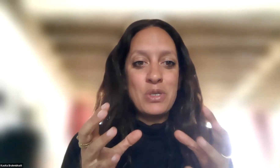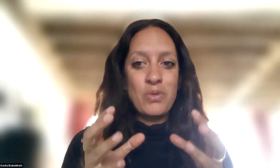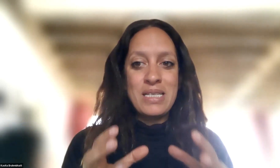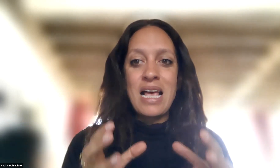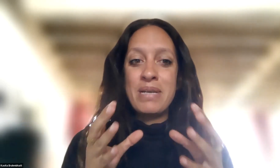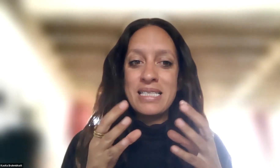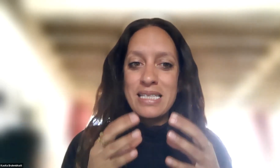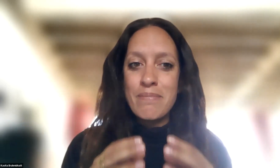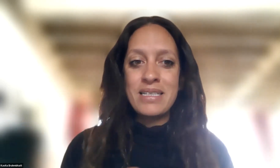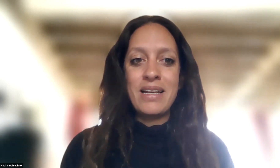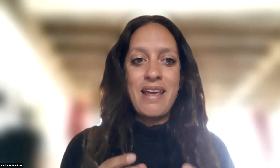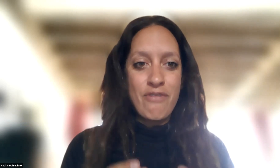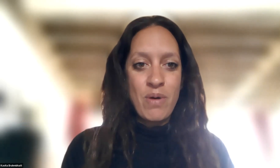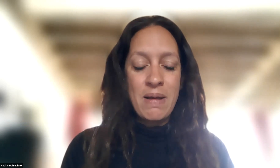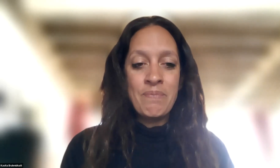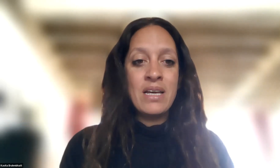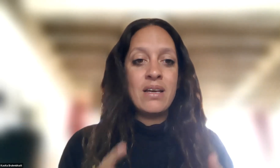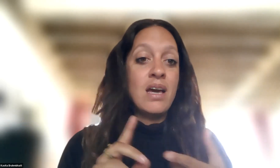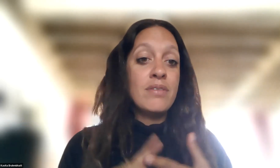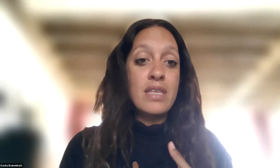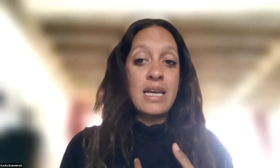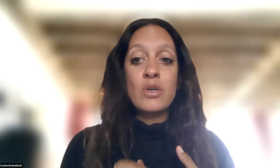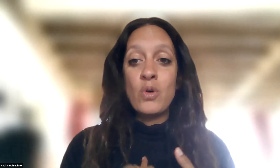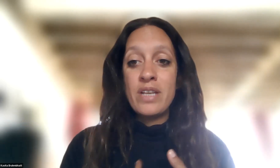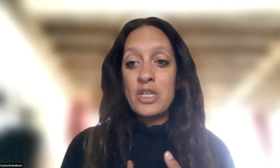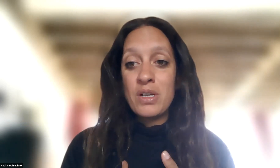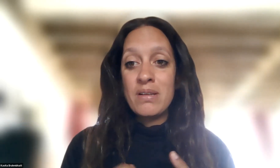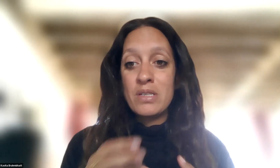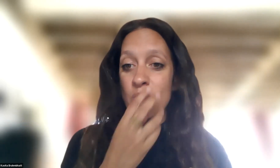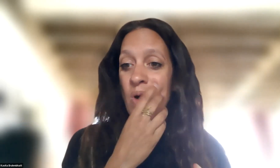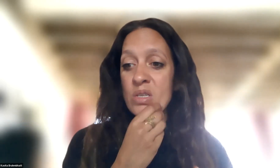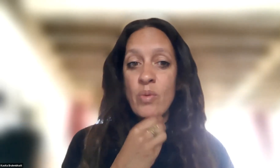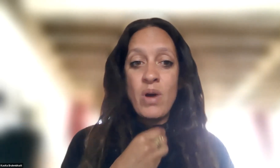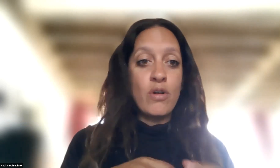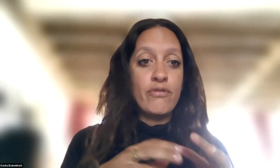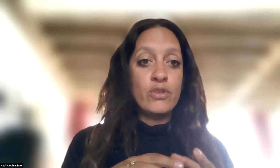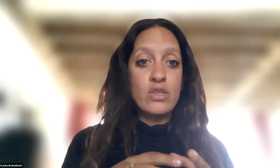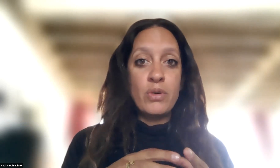It was we understand what's happening, it is very hard to make sure that this is happening systematically